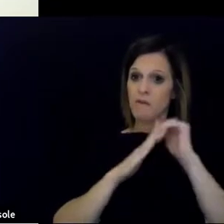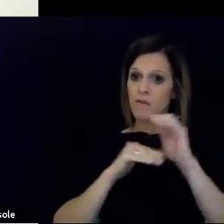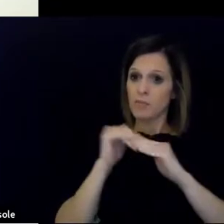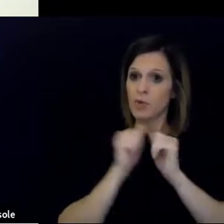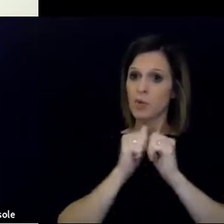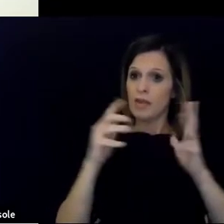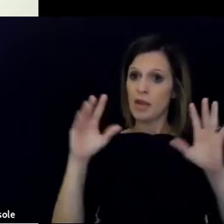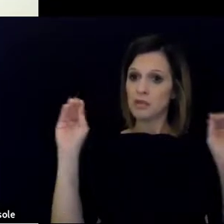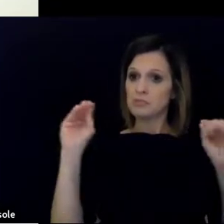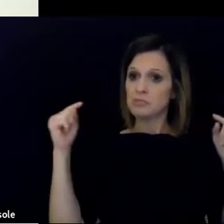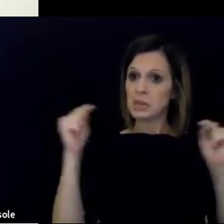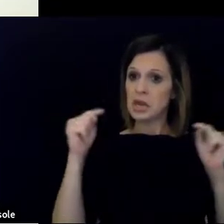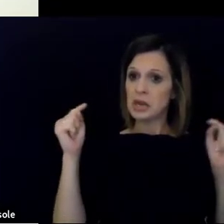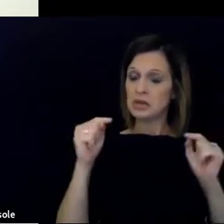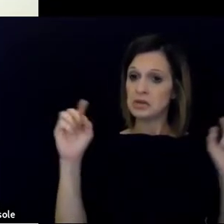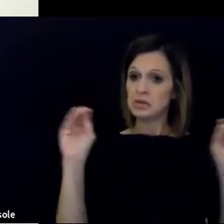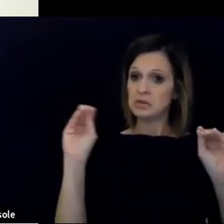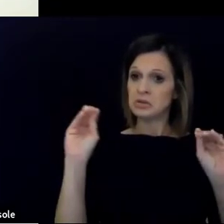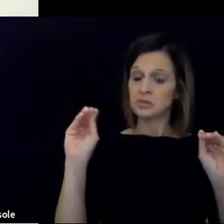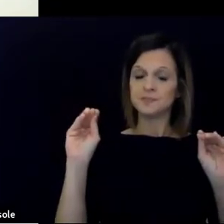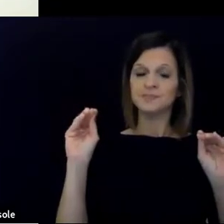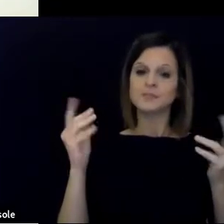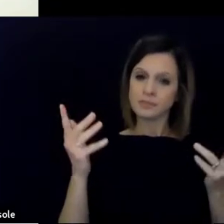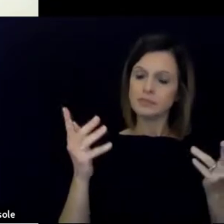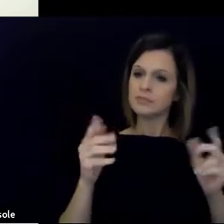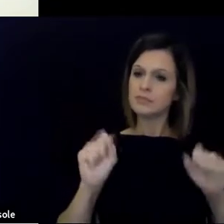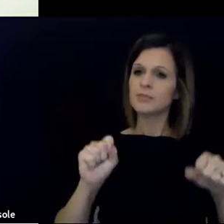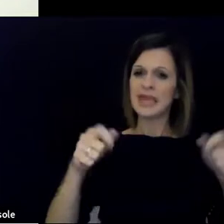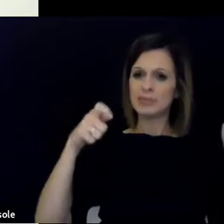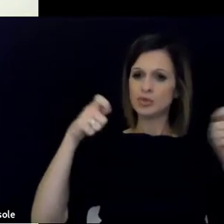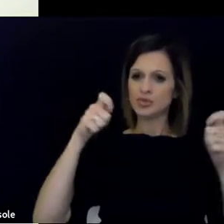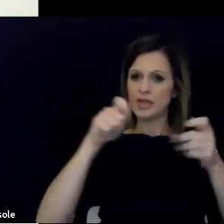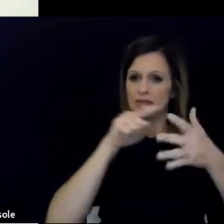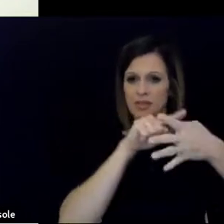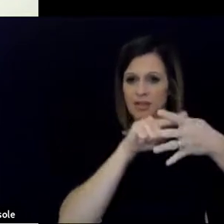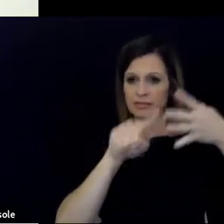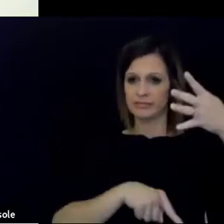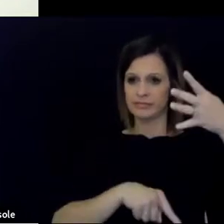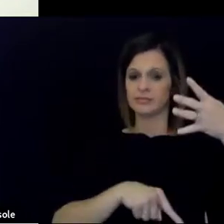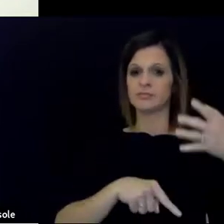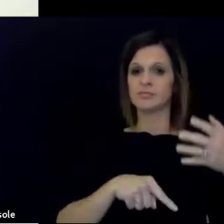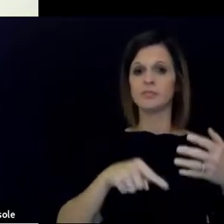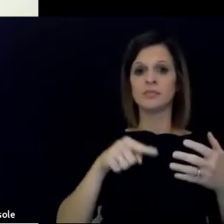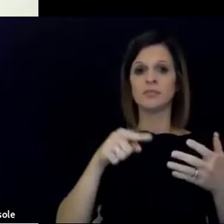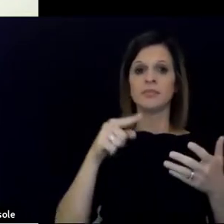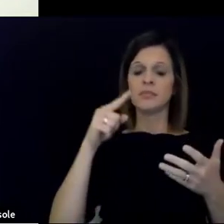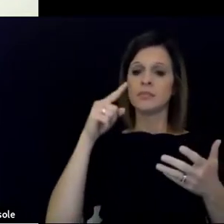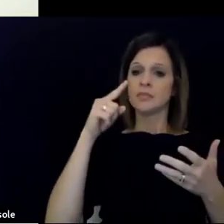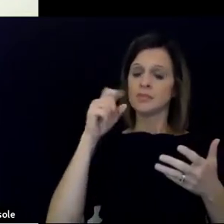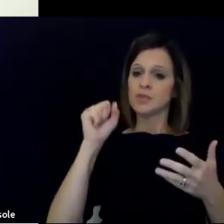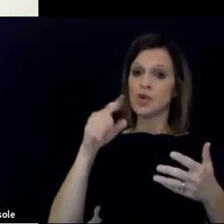So being able to regulate these things for the purpose of goal-directed actions is